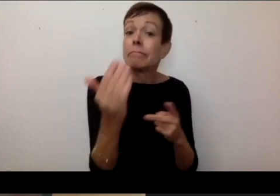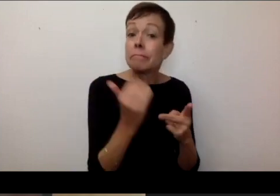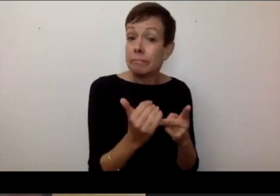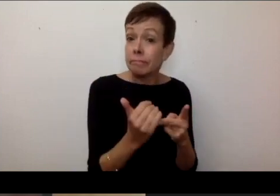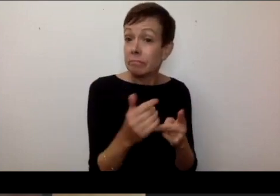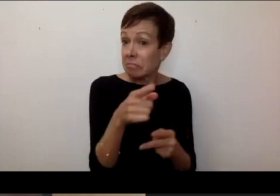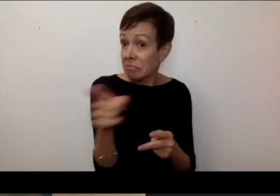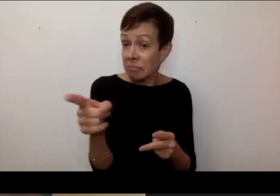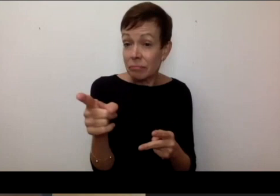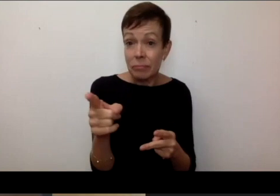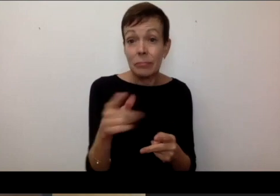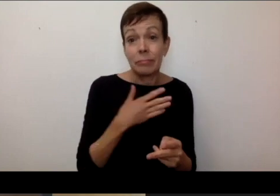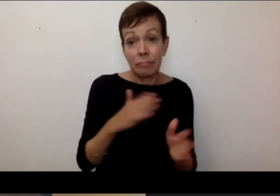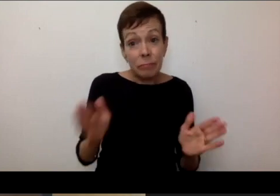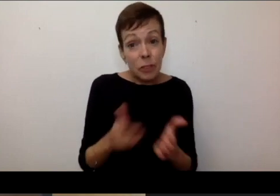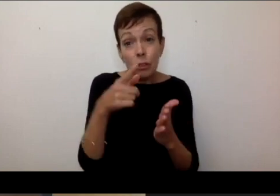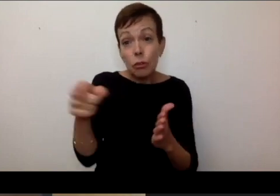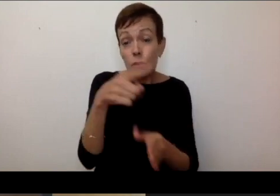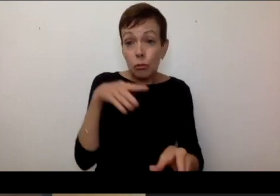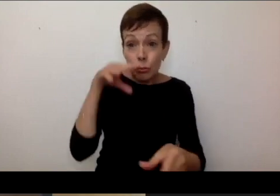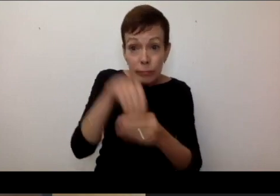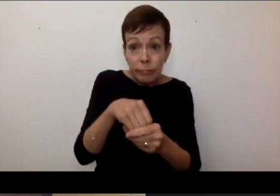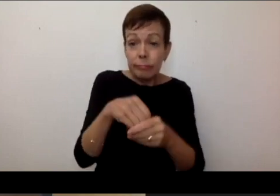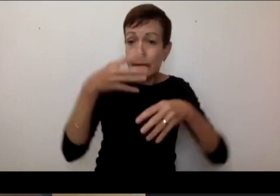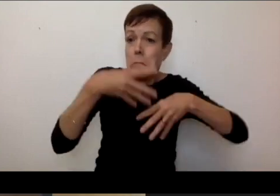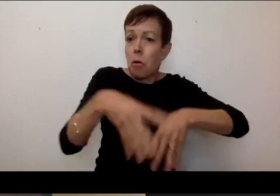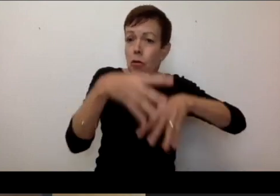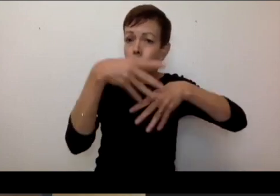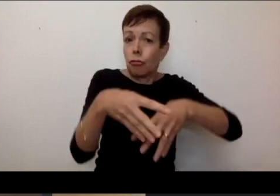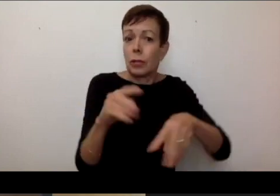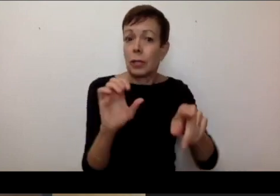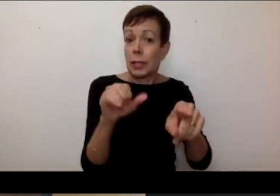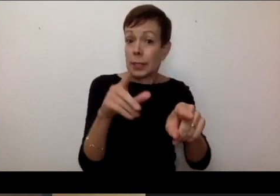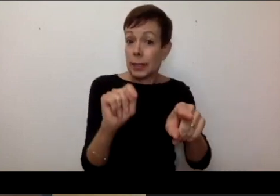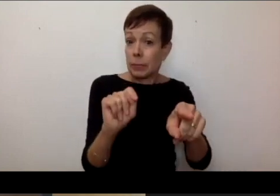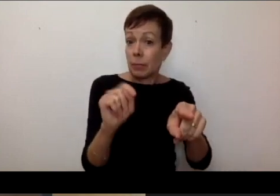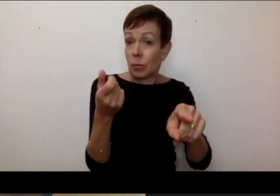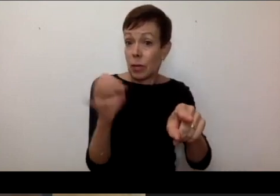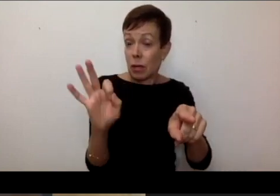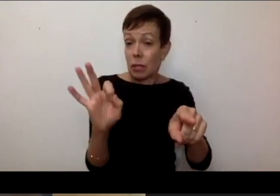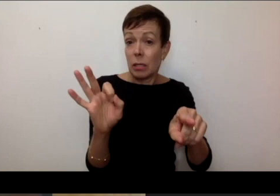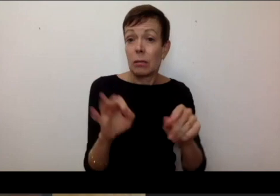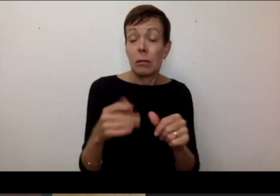basic income march on saturday september 19th marches are planned in many cities including toronto at queen's park